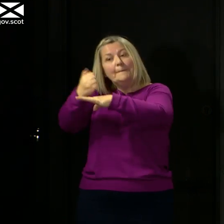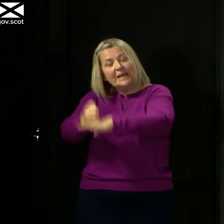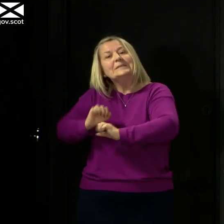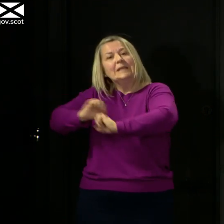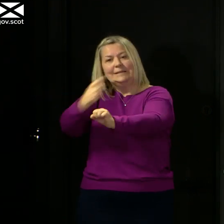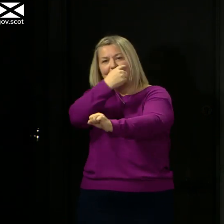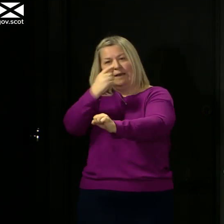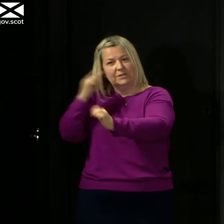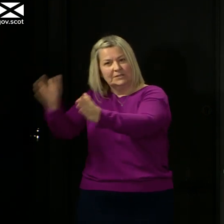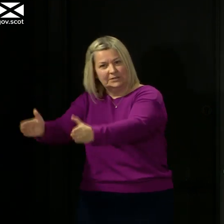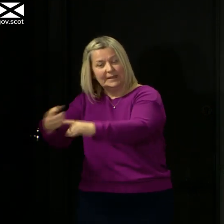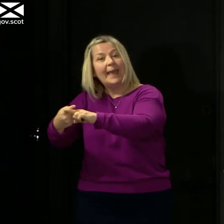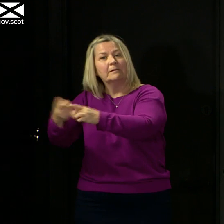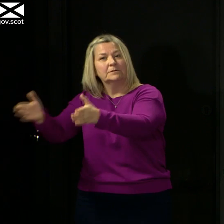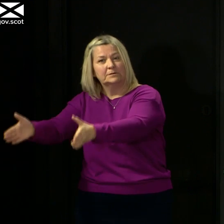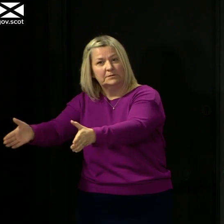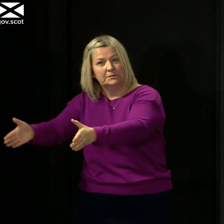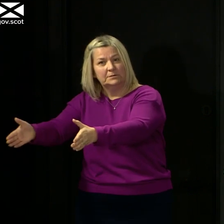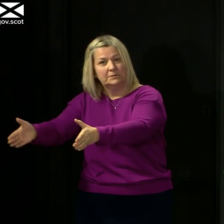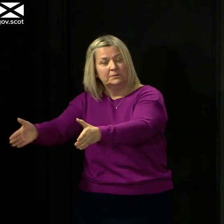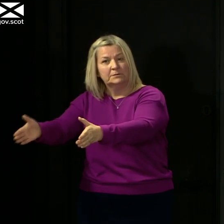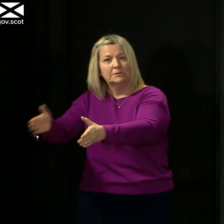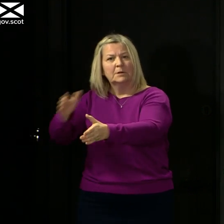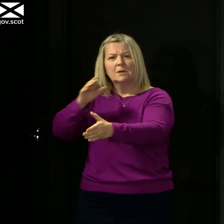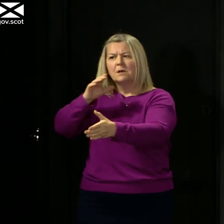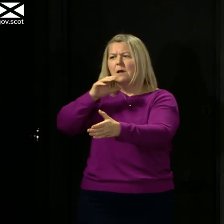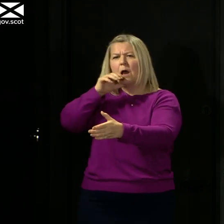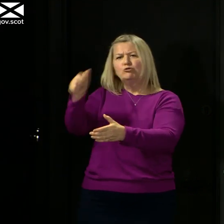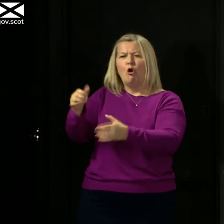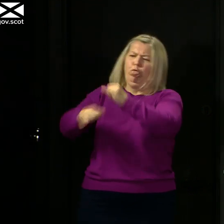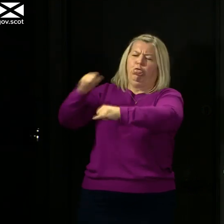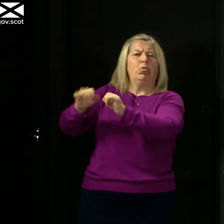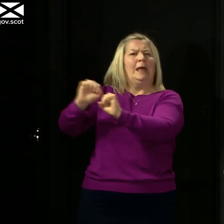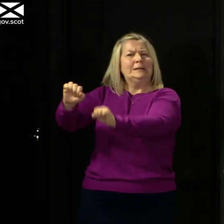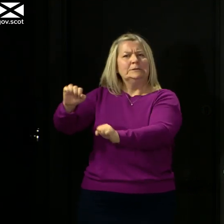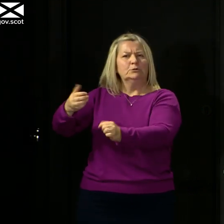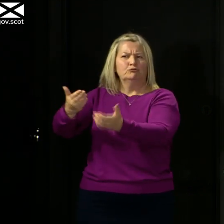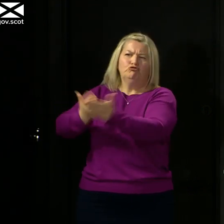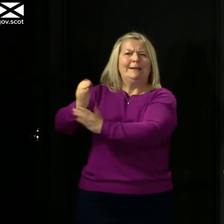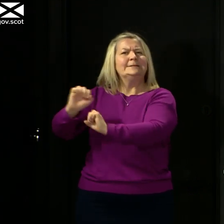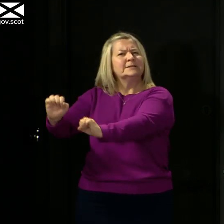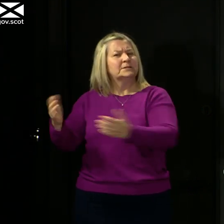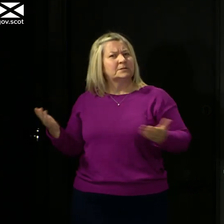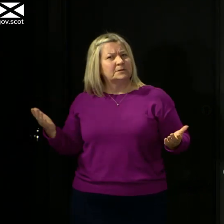has in England, and I don't question his right to do that. because I can't have it both ways.